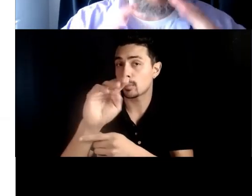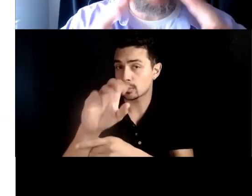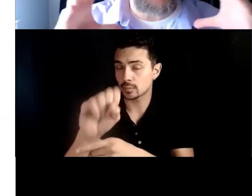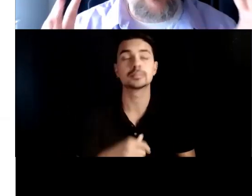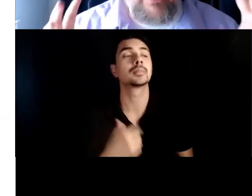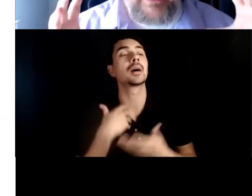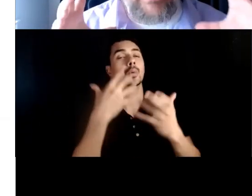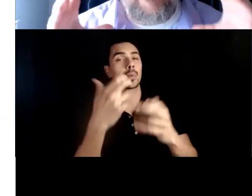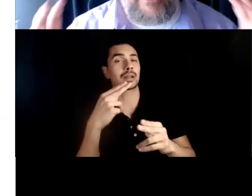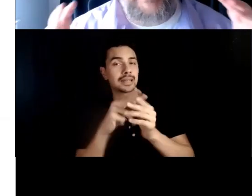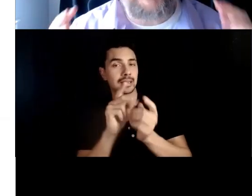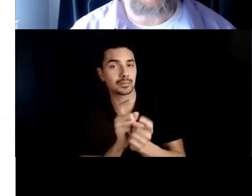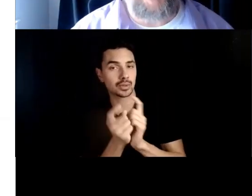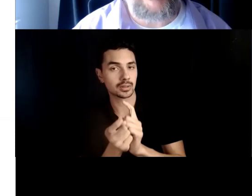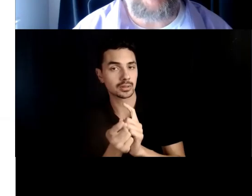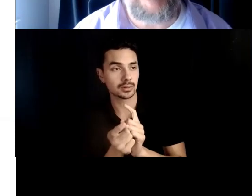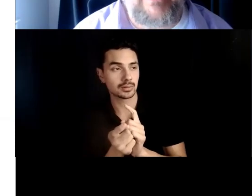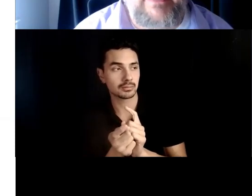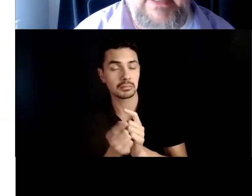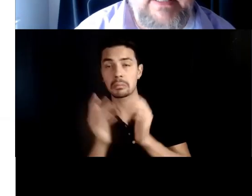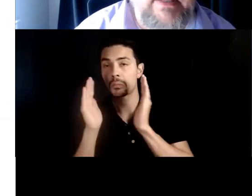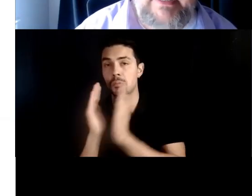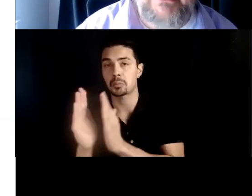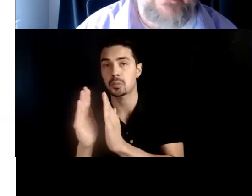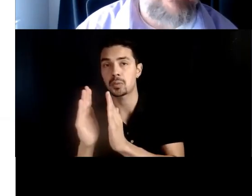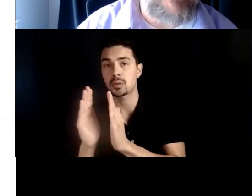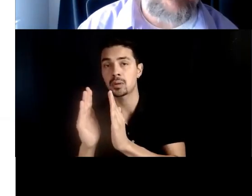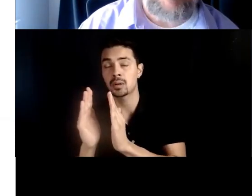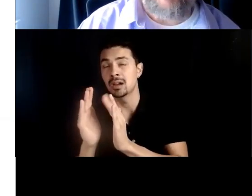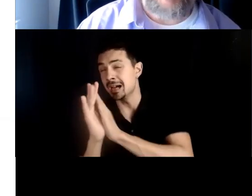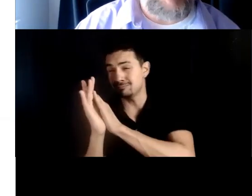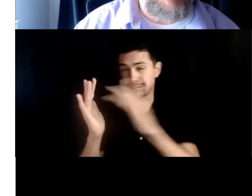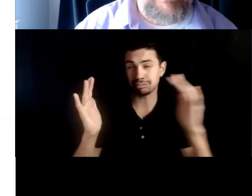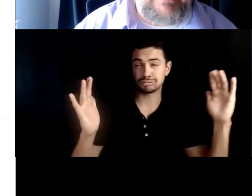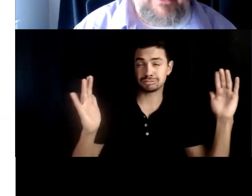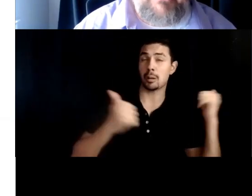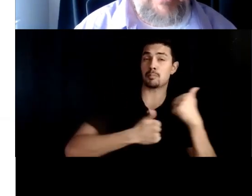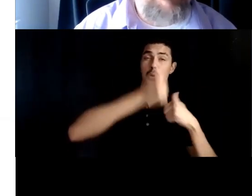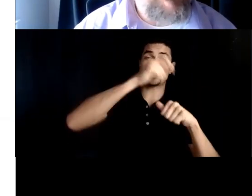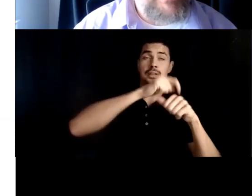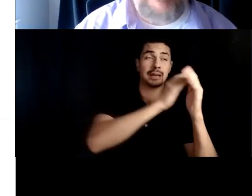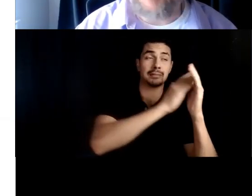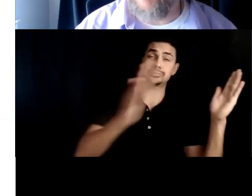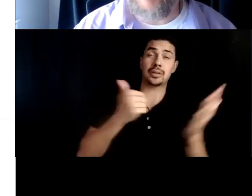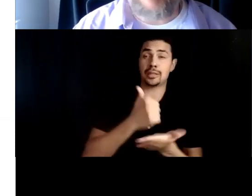The majority, the vast majority of the time that somebody is going to be spending in therapy is gonna be